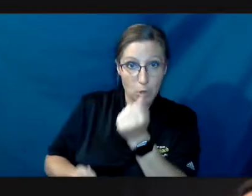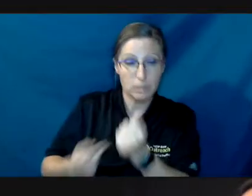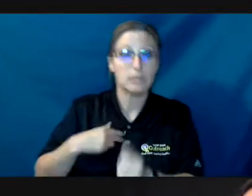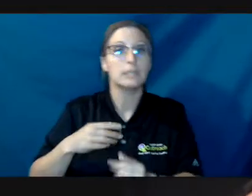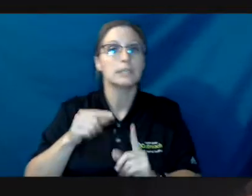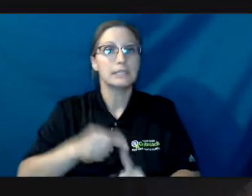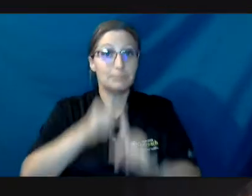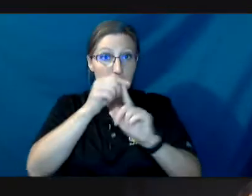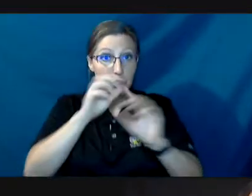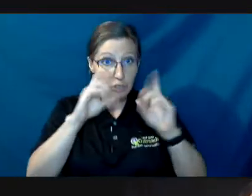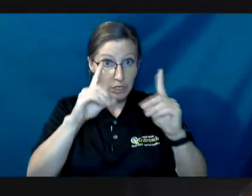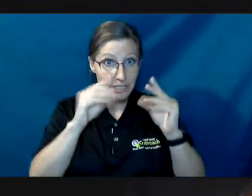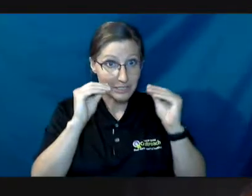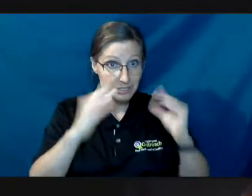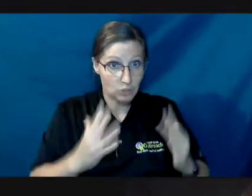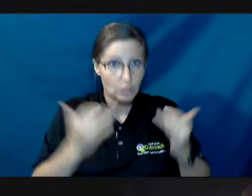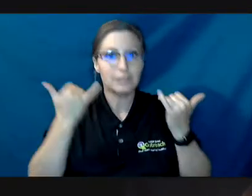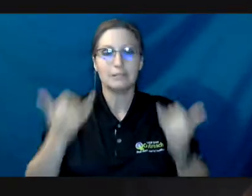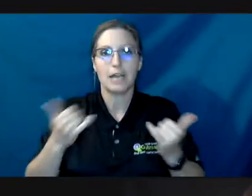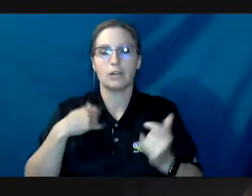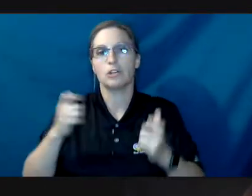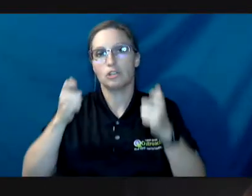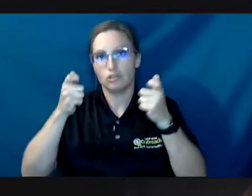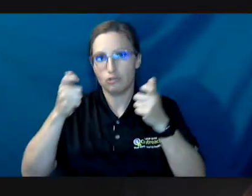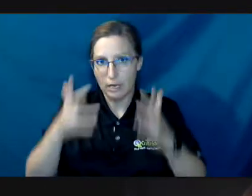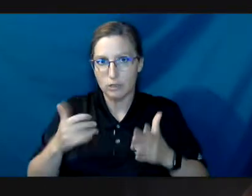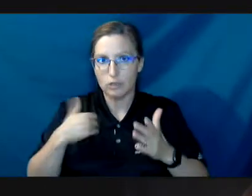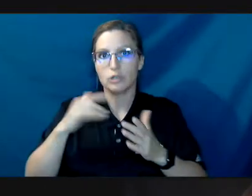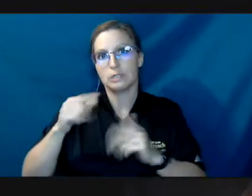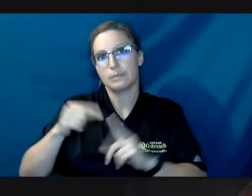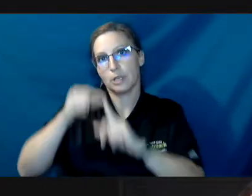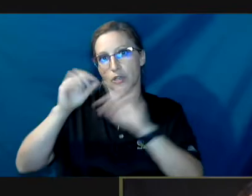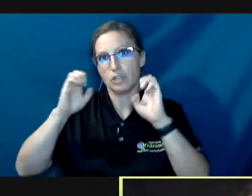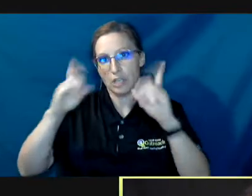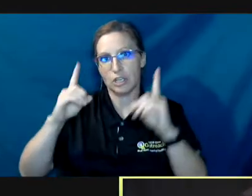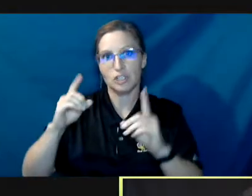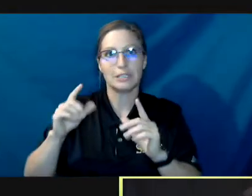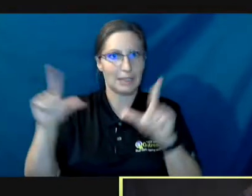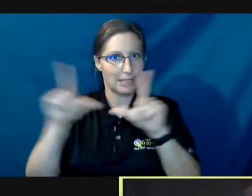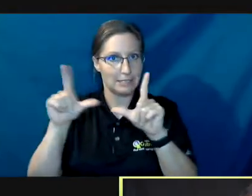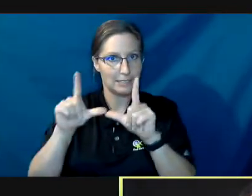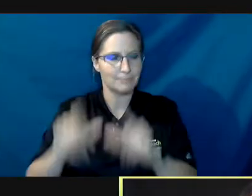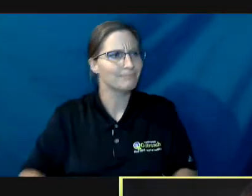and now I hold a director of special education license. (Keith) All right thank you for joining me, Julie.